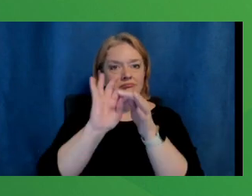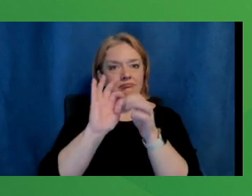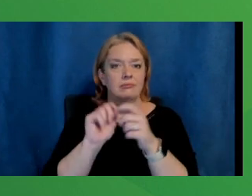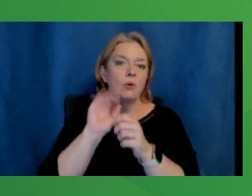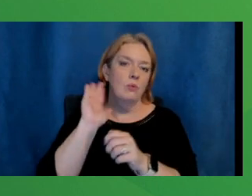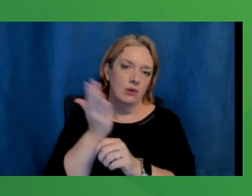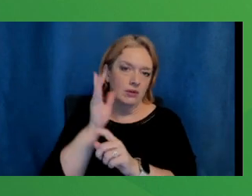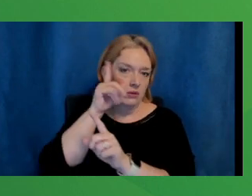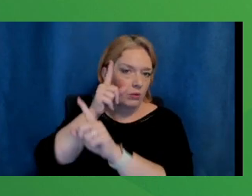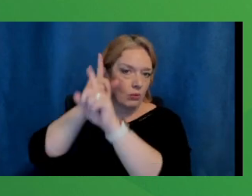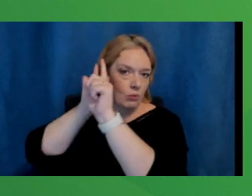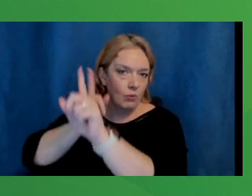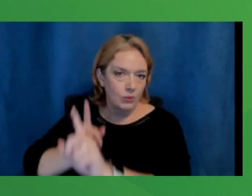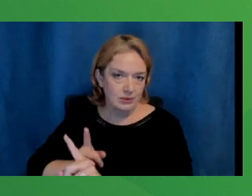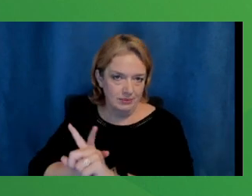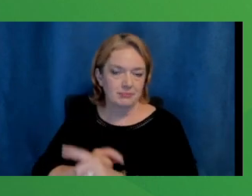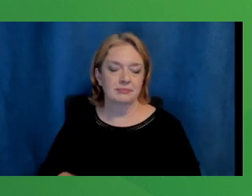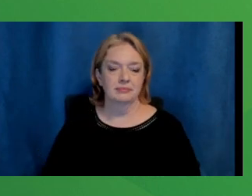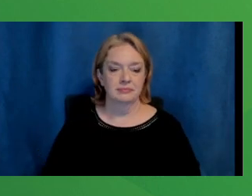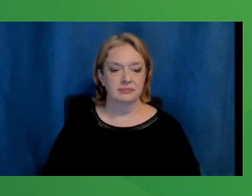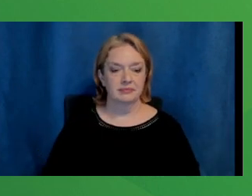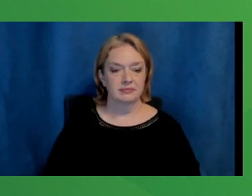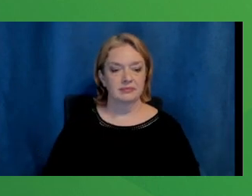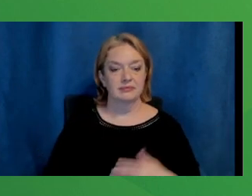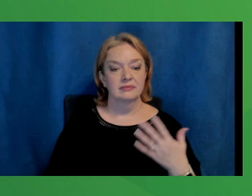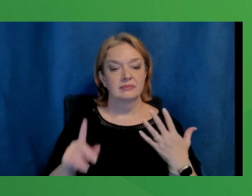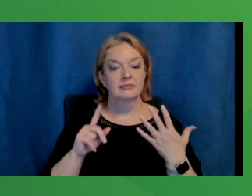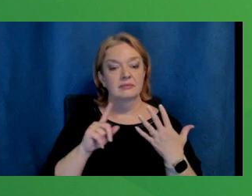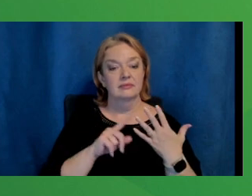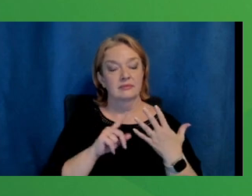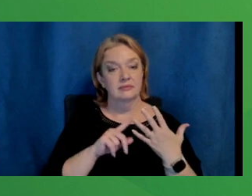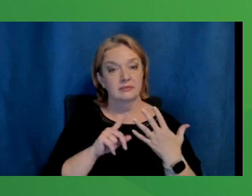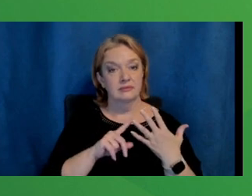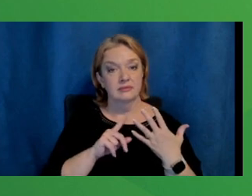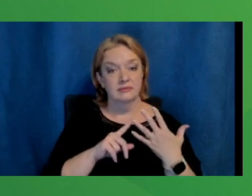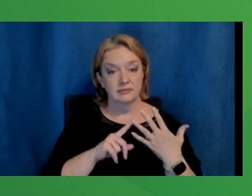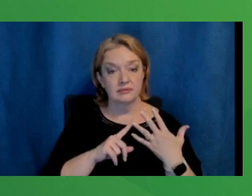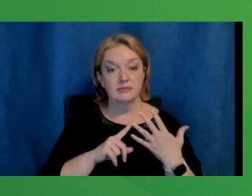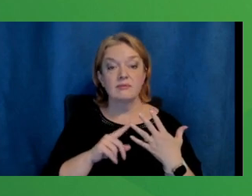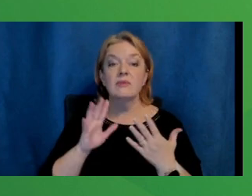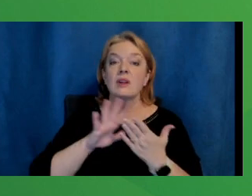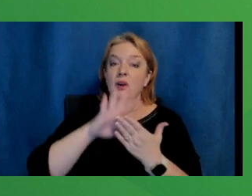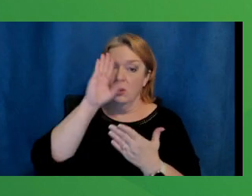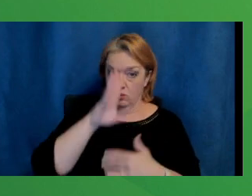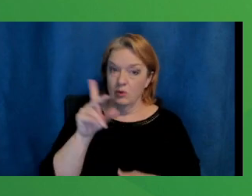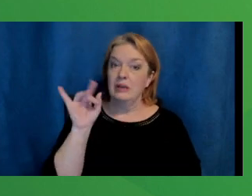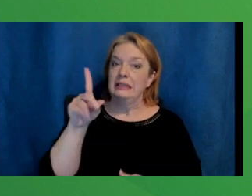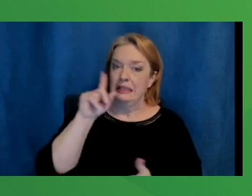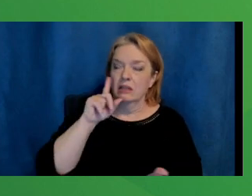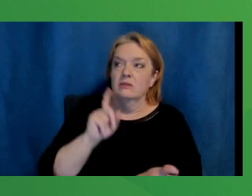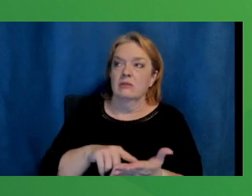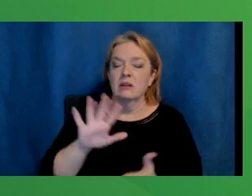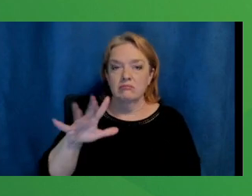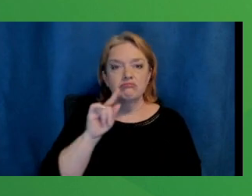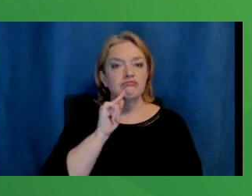Four, students did recognize the urgency. You saw it on the slide, that low environmental